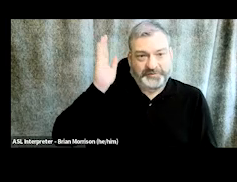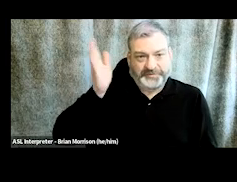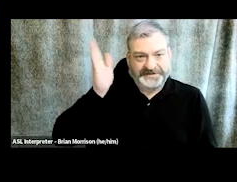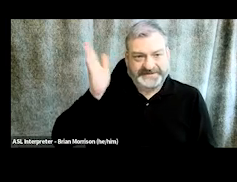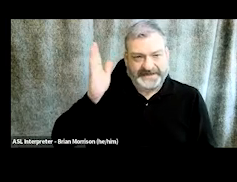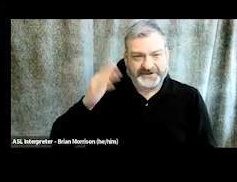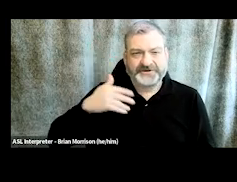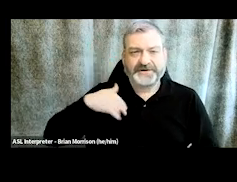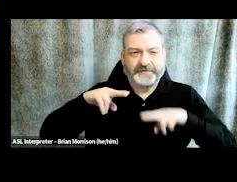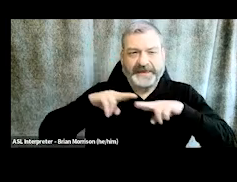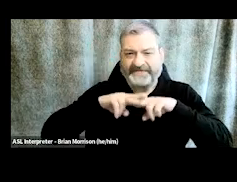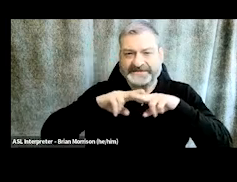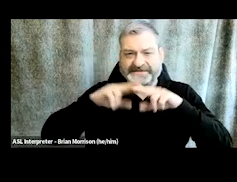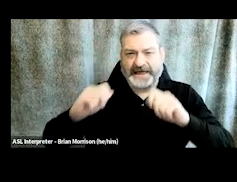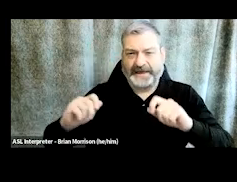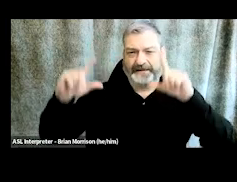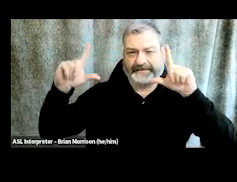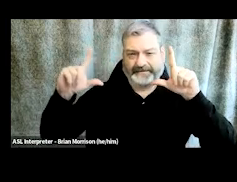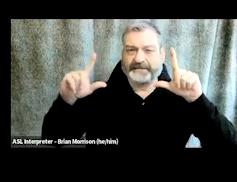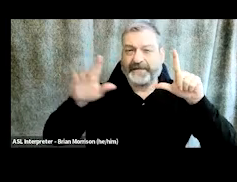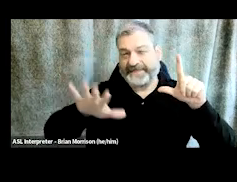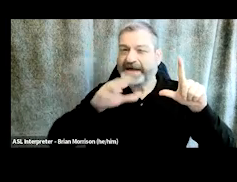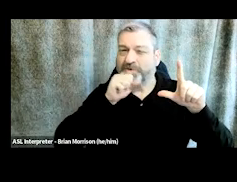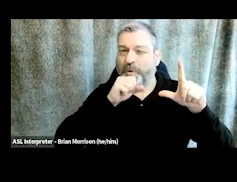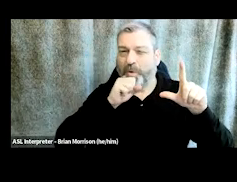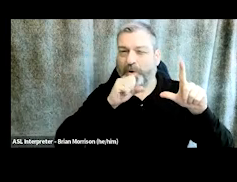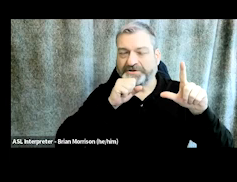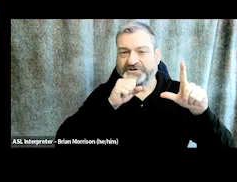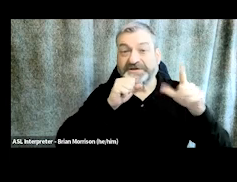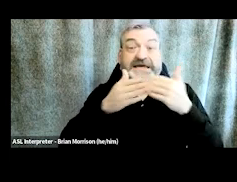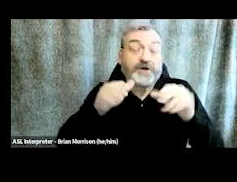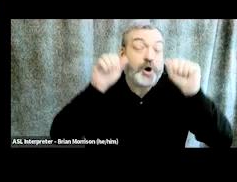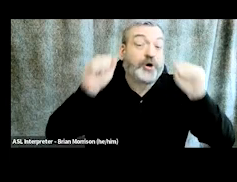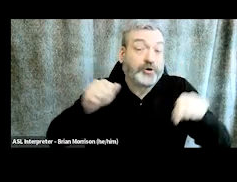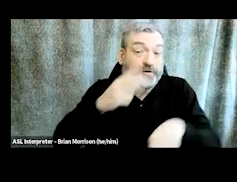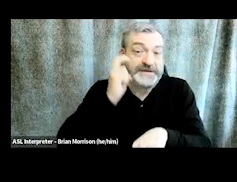an orange, even though that can be very difficult. It took us a long time to pick this orange.